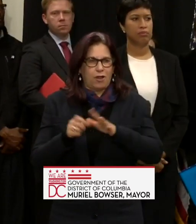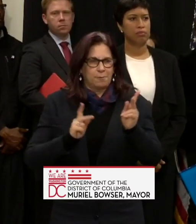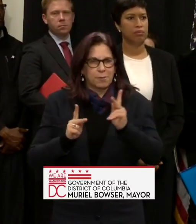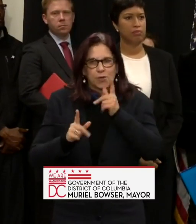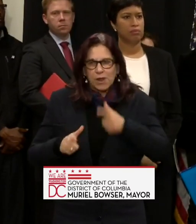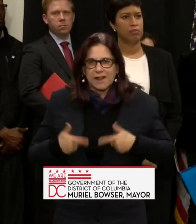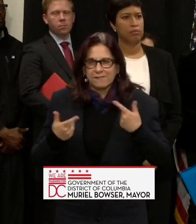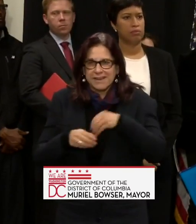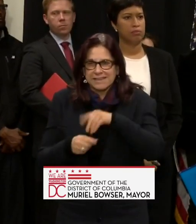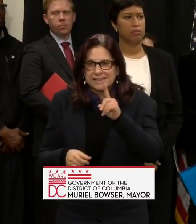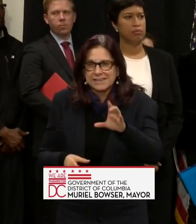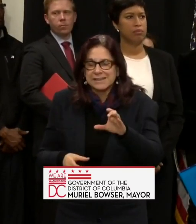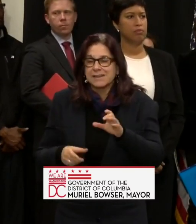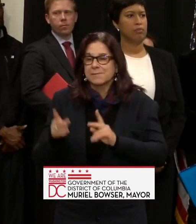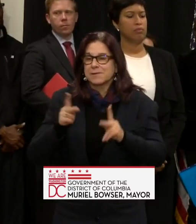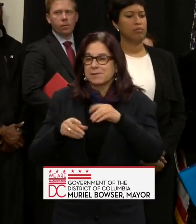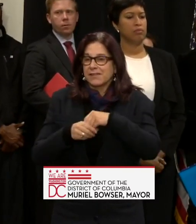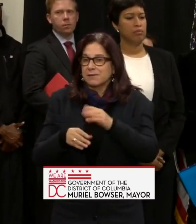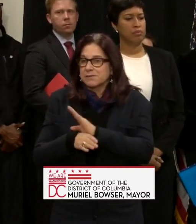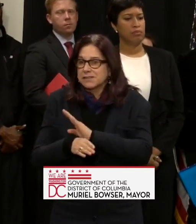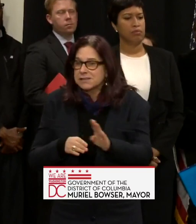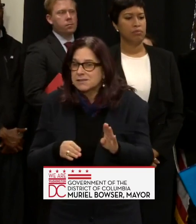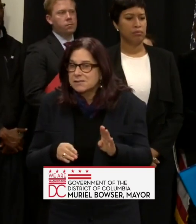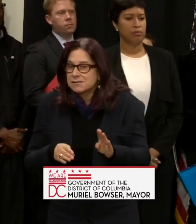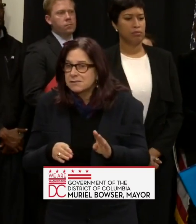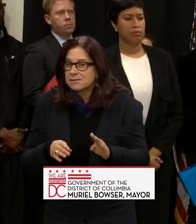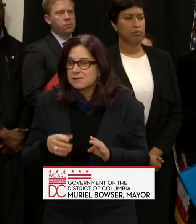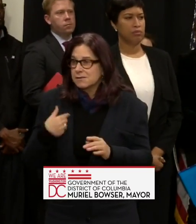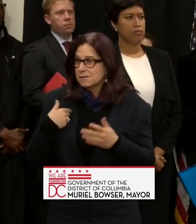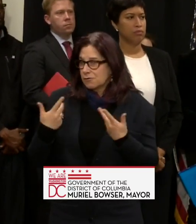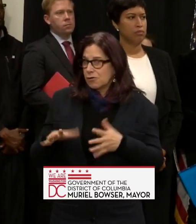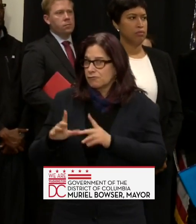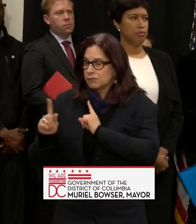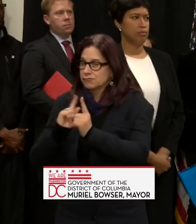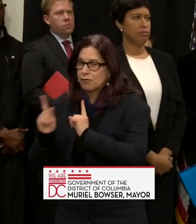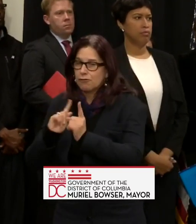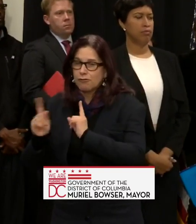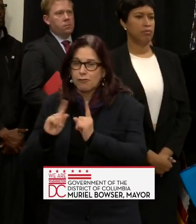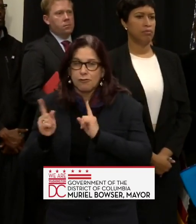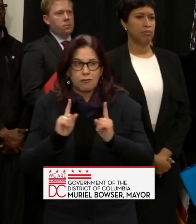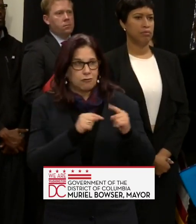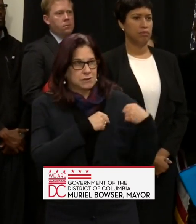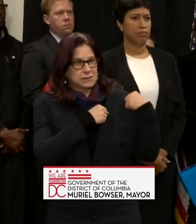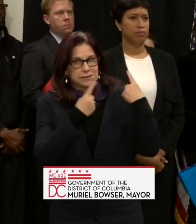BACK AS EARLY AS BACK IN OCTOBER WE STARTED REACHING OUT TO THE FOLKS THAT ARE IN THE AREAS THAT ARE GOING TO BE MOST AFFECTED BY